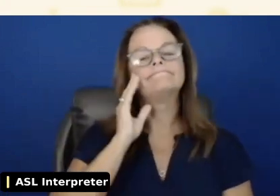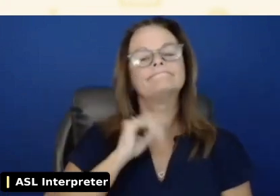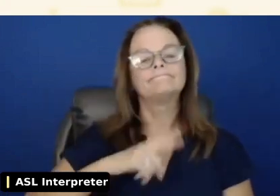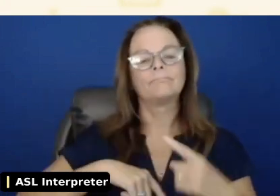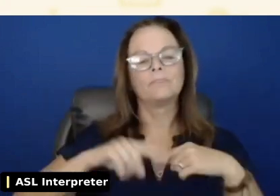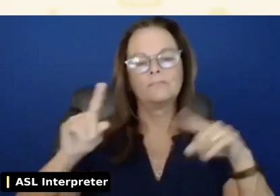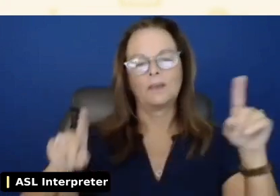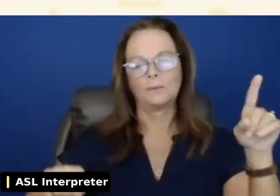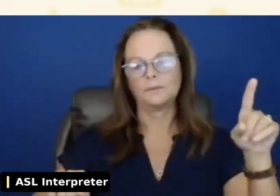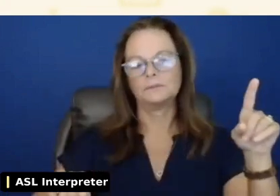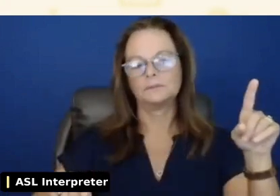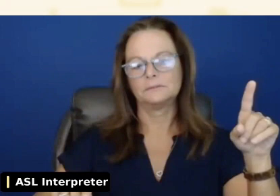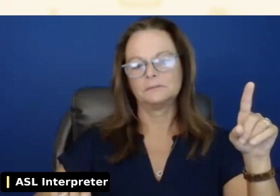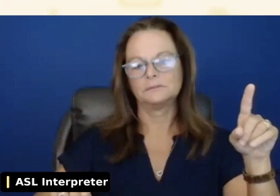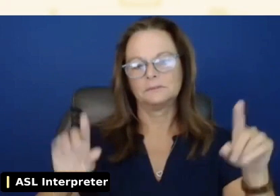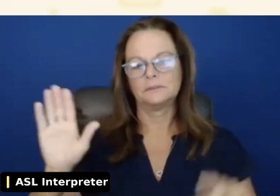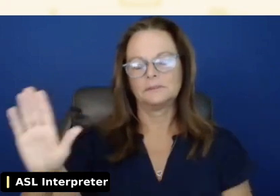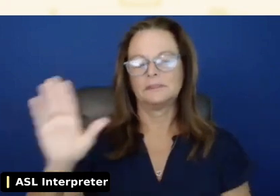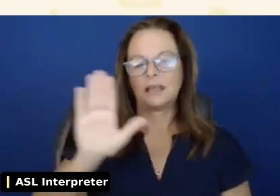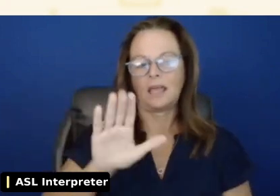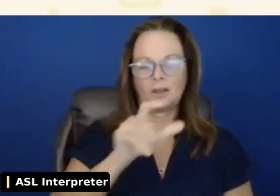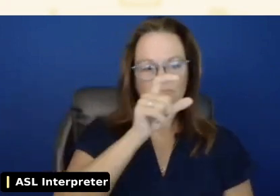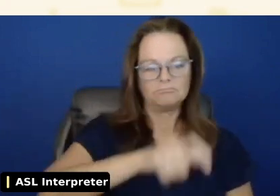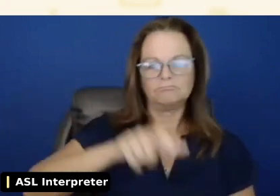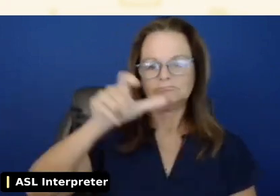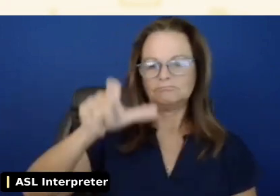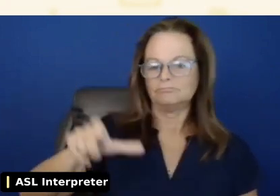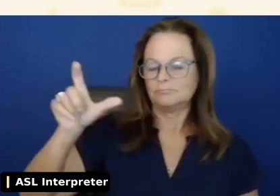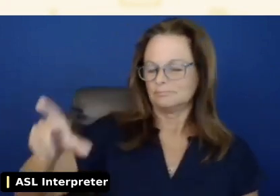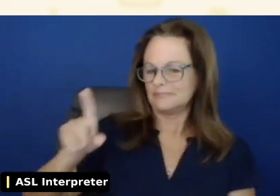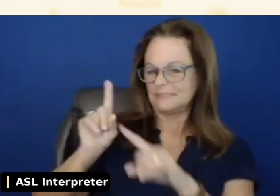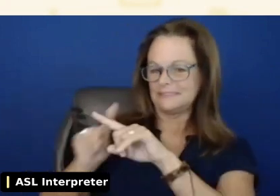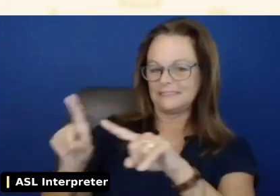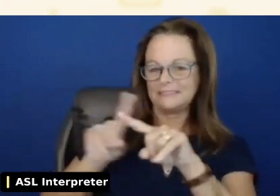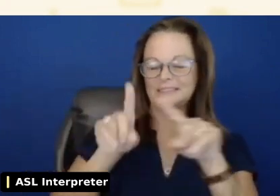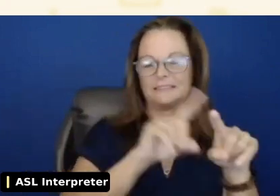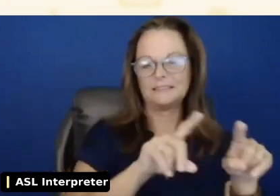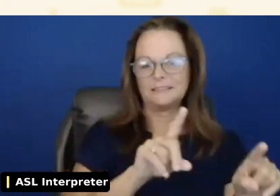of their condition, and environment, and personal resilience.